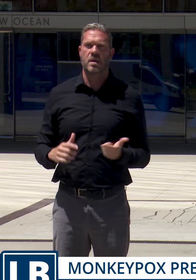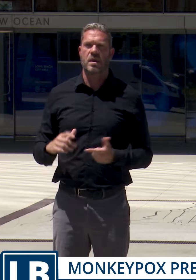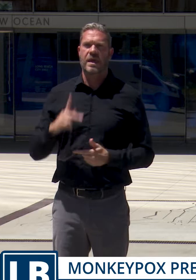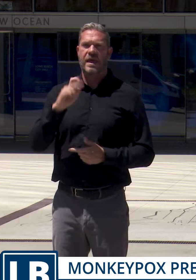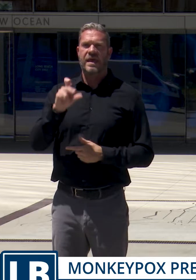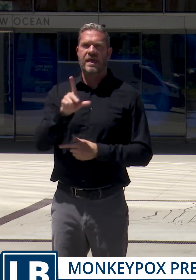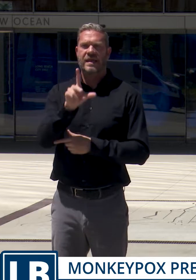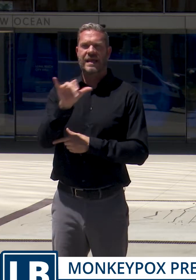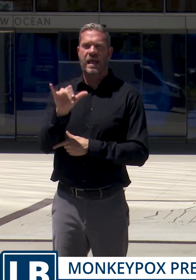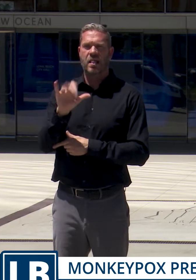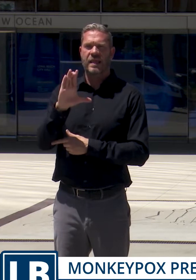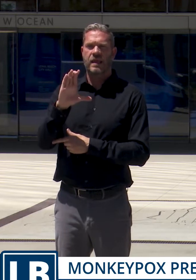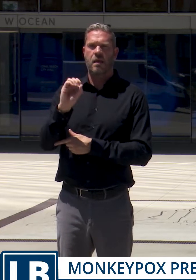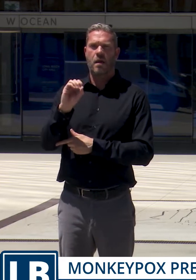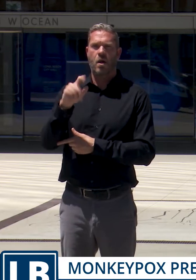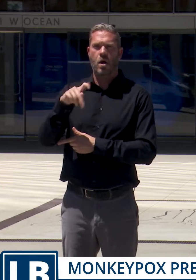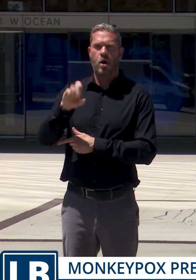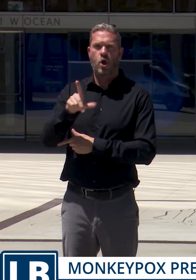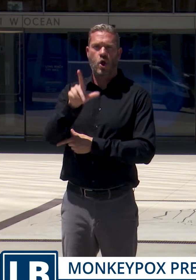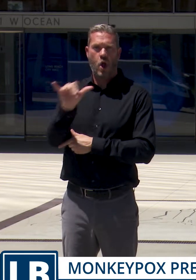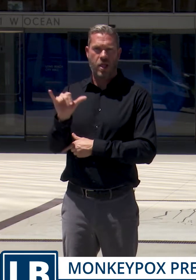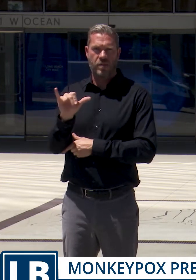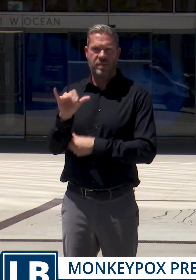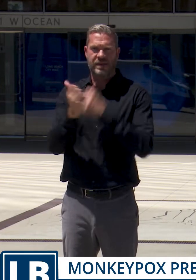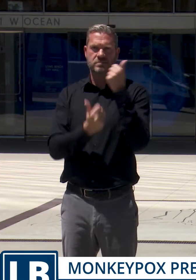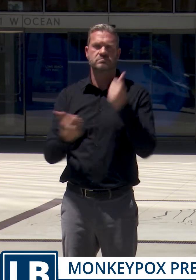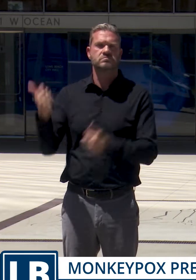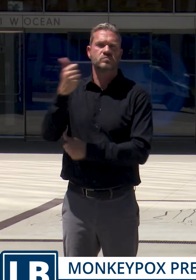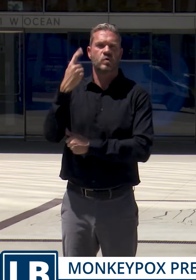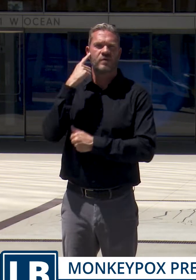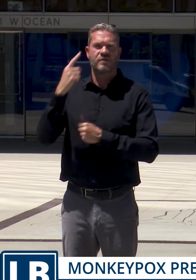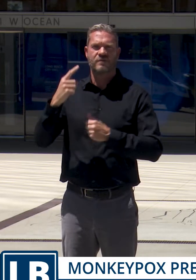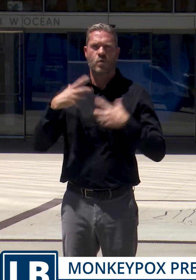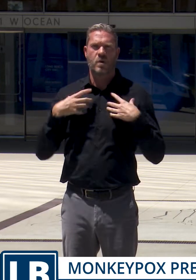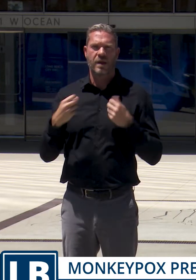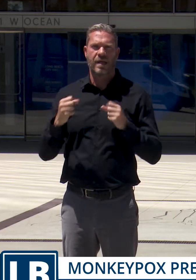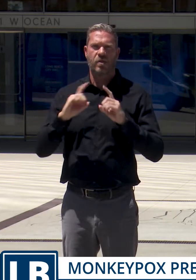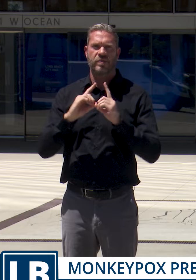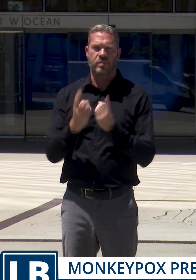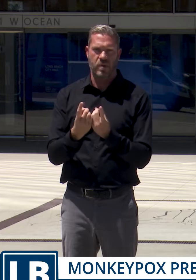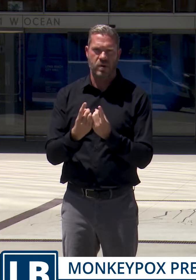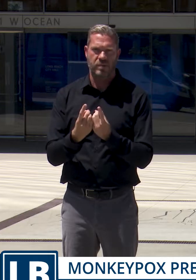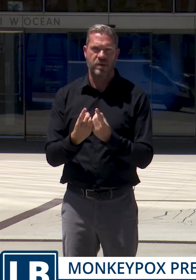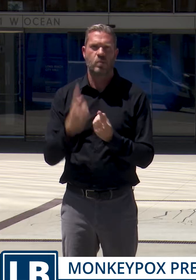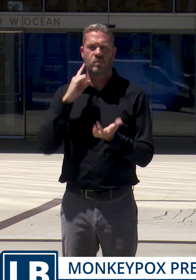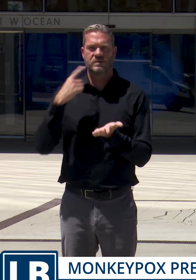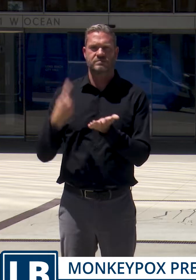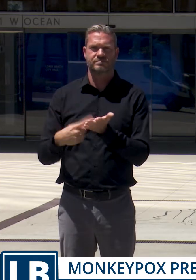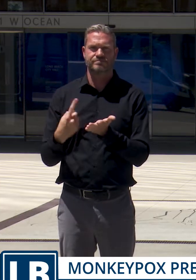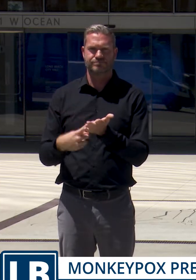who will touch on our response efforts and community partnerships thank you